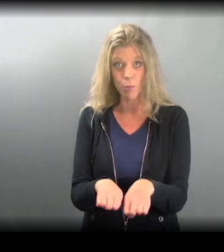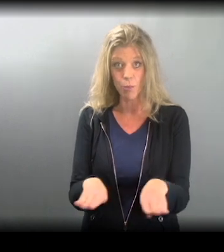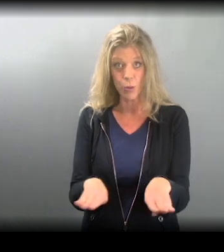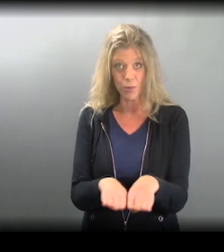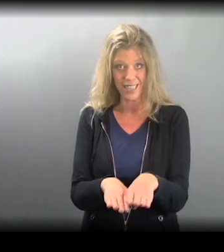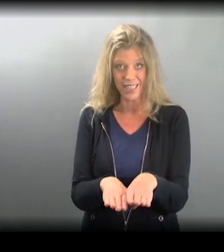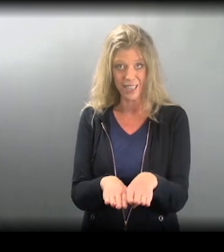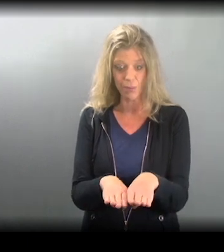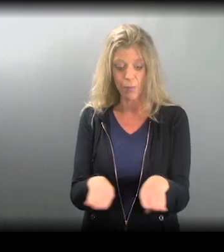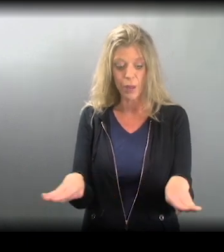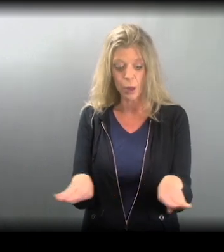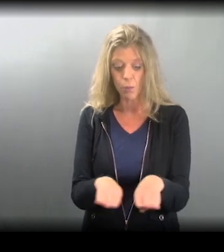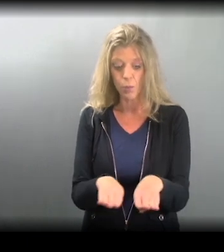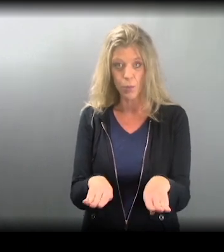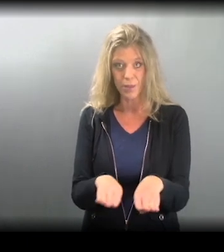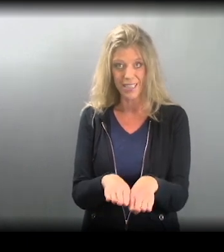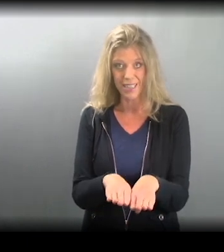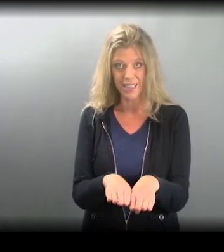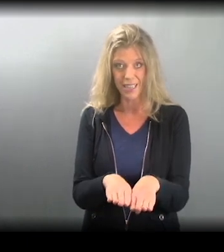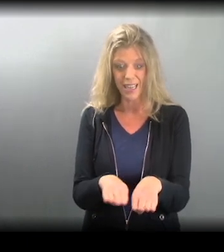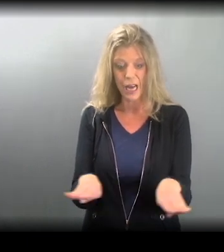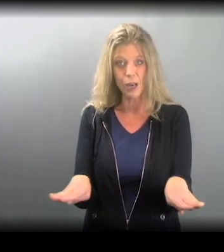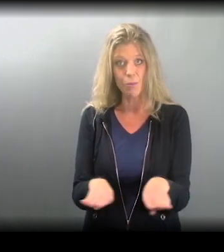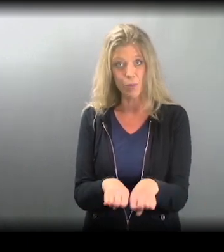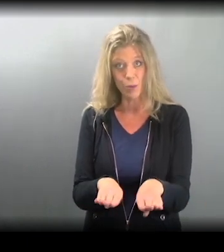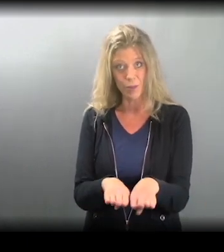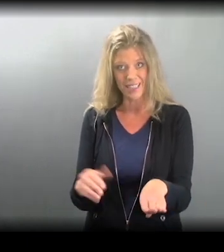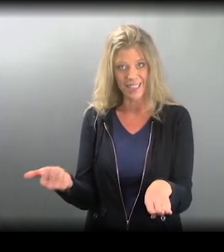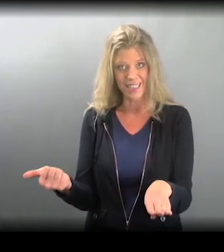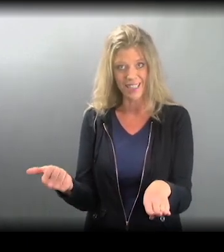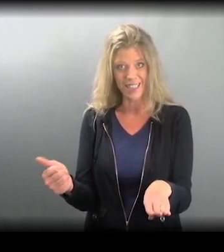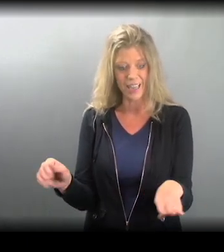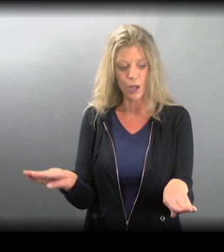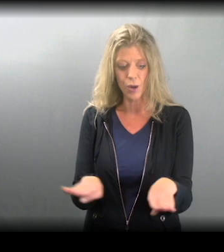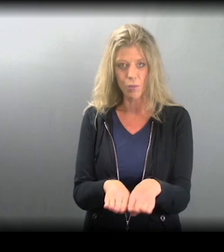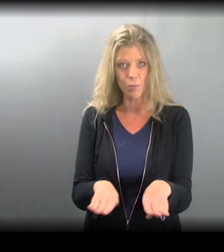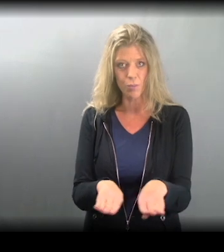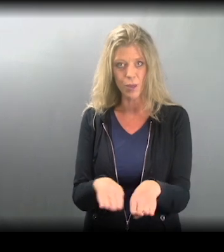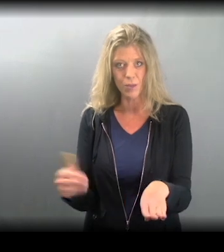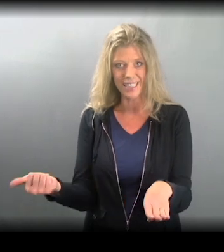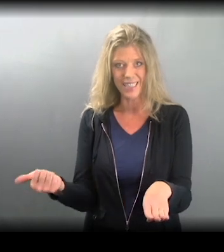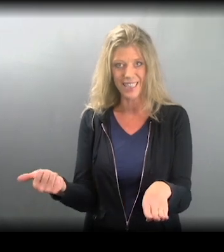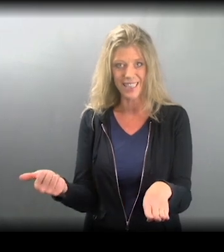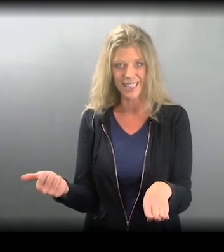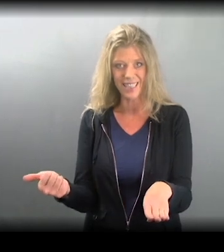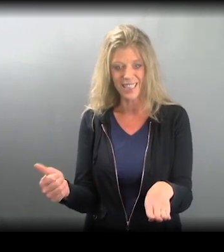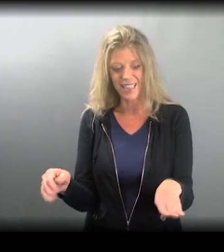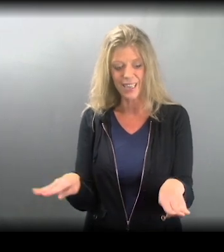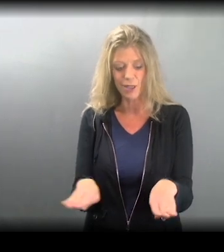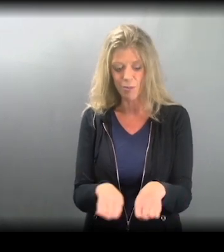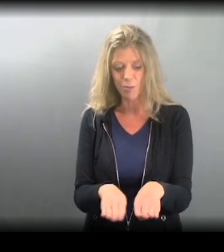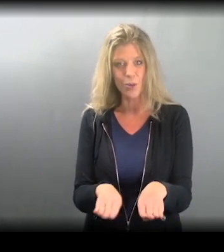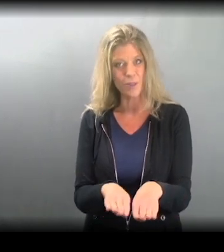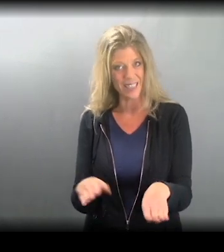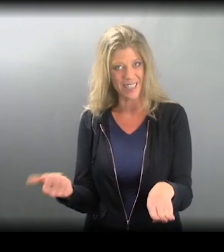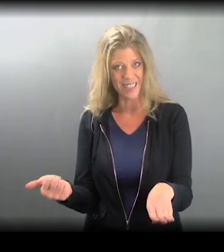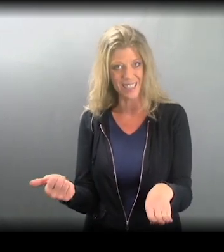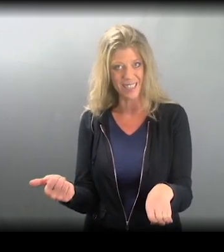BOOT BOOTS